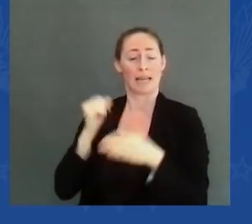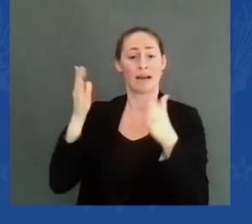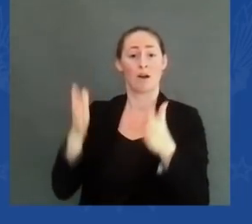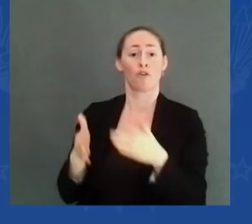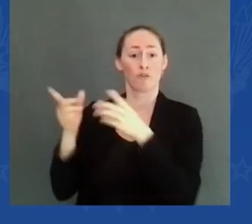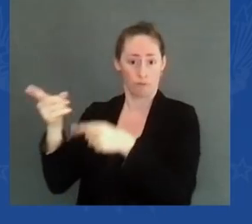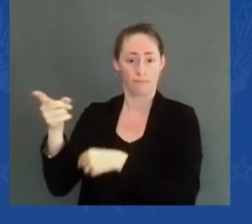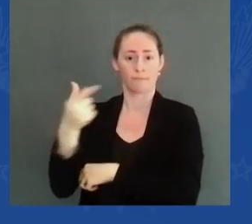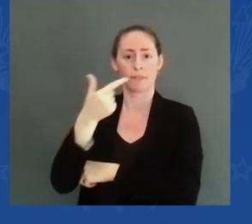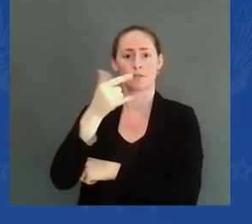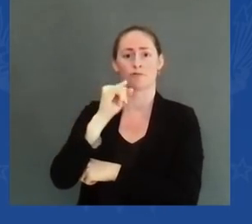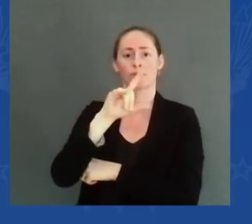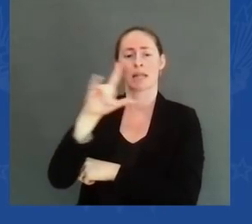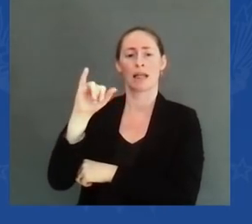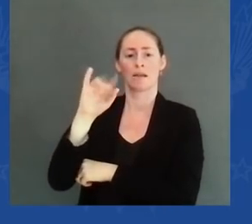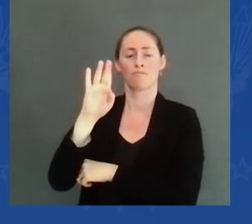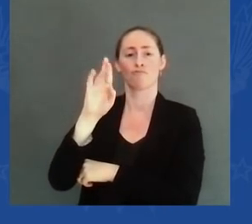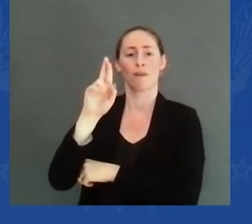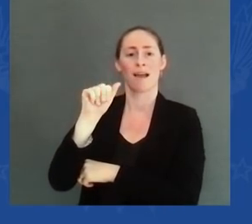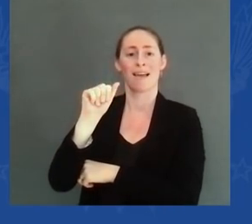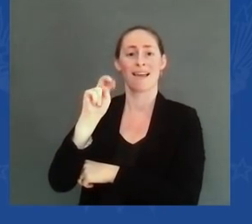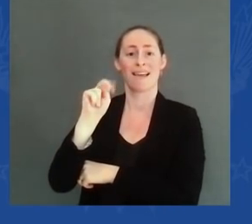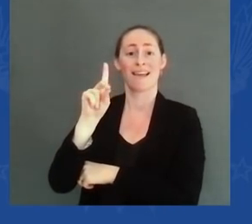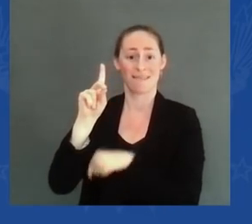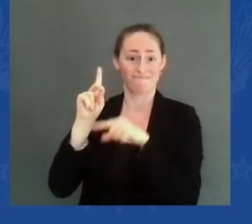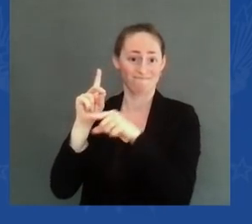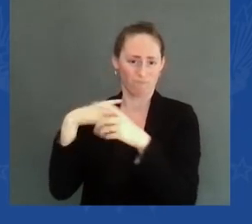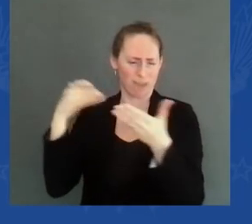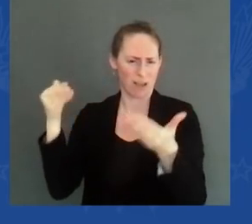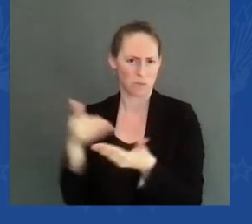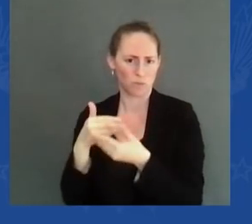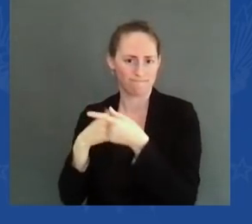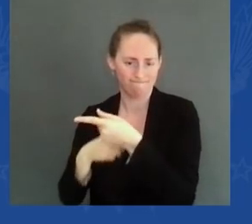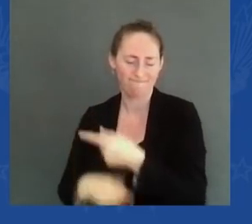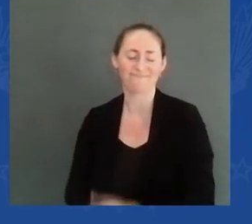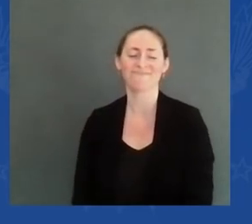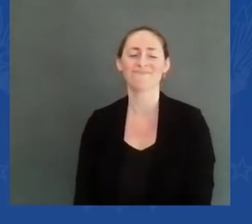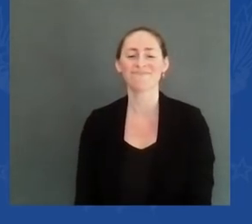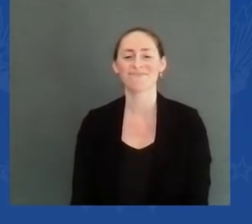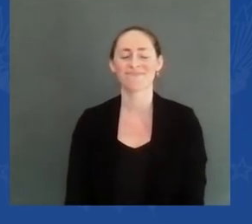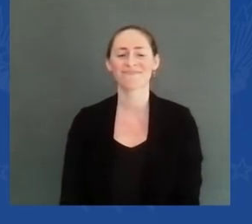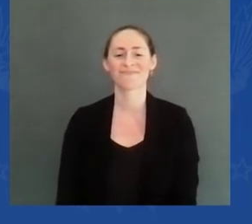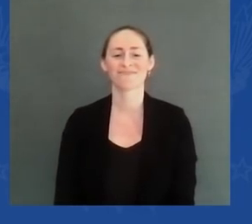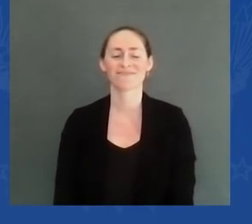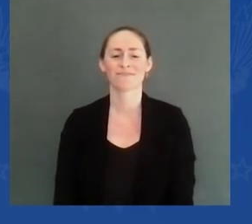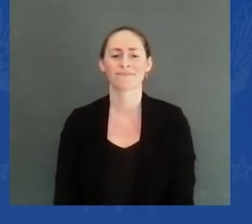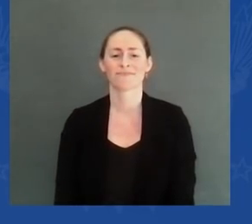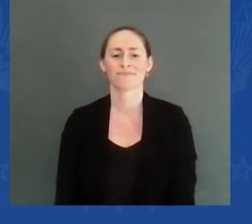She'll be introducing Senator Schumer and Senator Schumer just from the bottom of my heart as well, thank you. We walked many streets, the three of us walked,